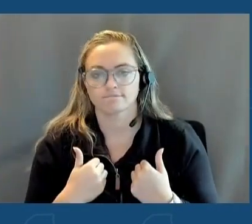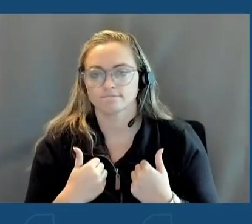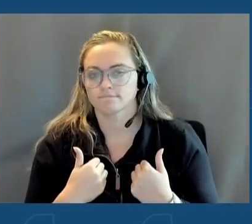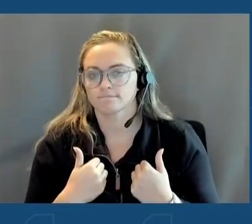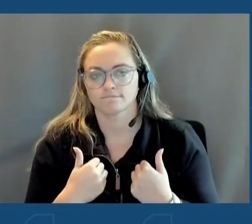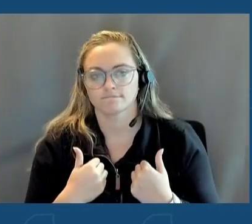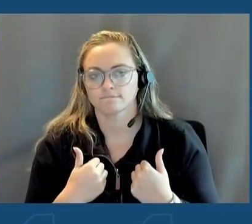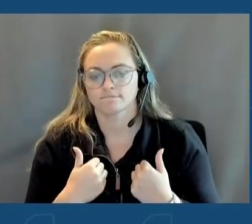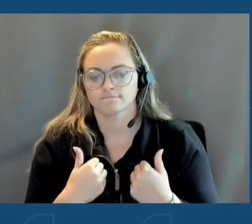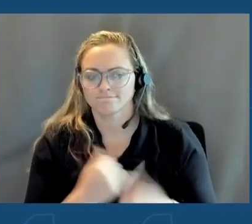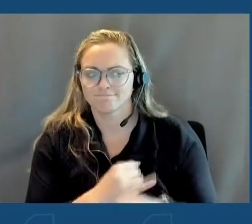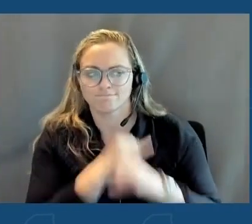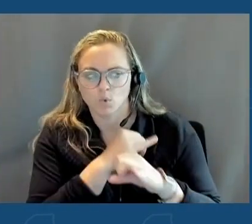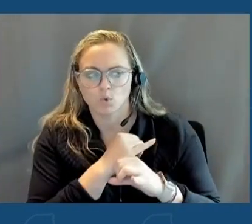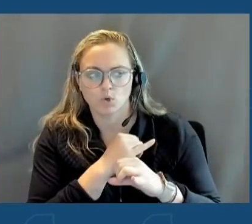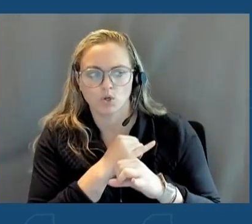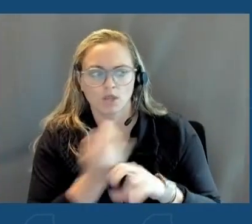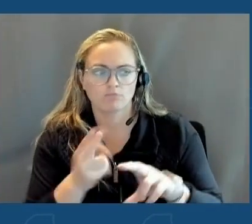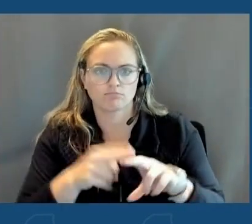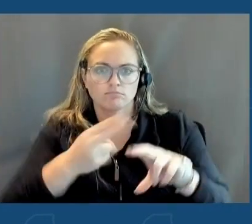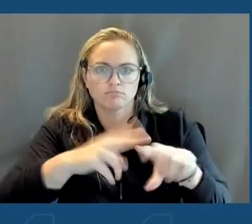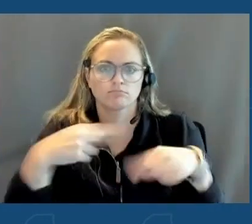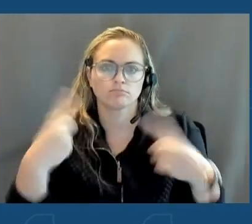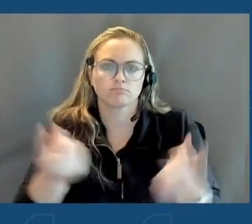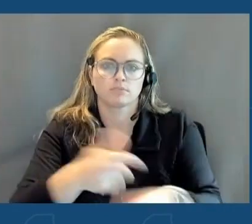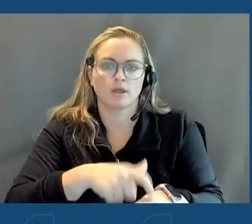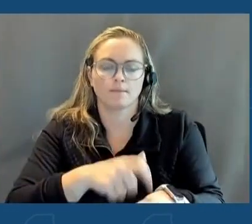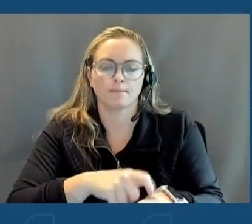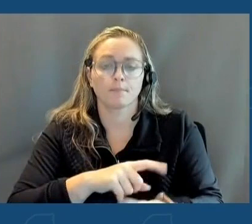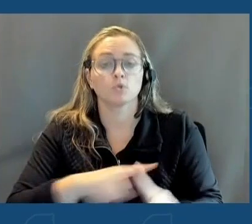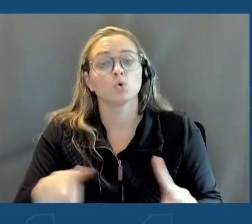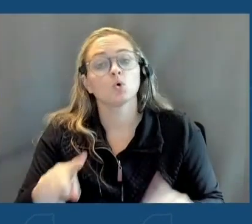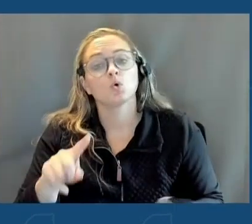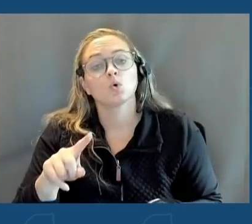THANK YOU FOR GETTING FASCINATED IN THE PAST, BUT IT DOES NOT PROTECT YOU TODAY.